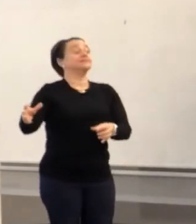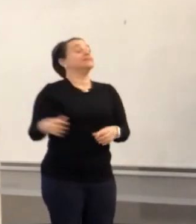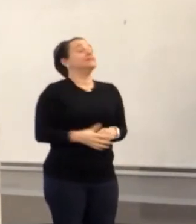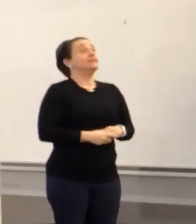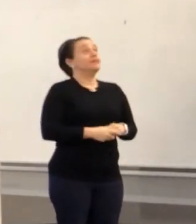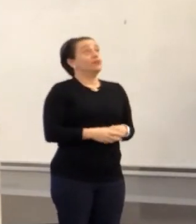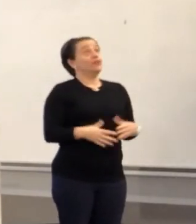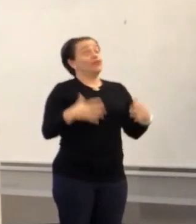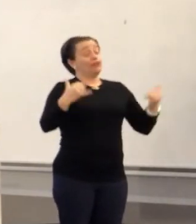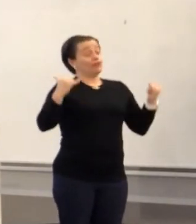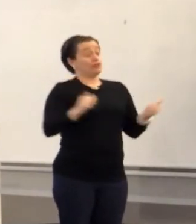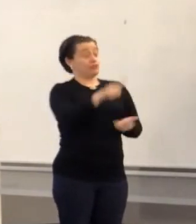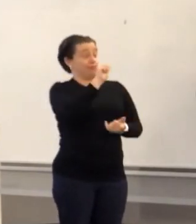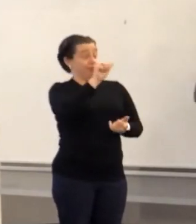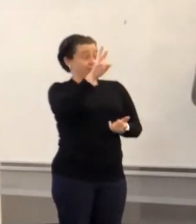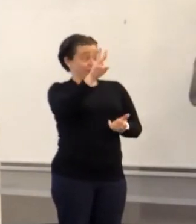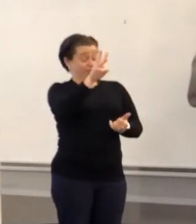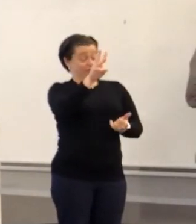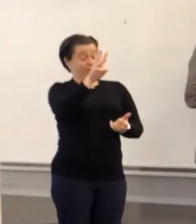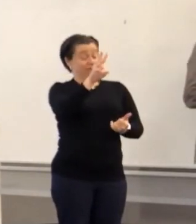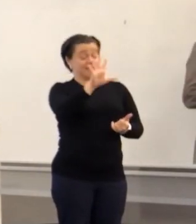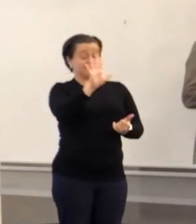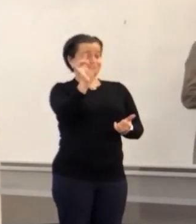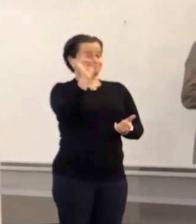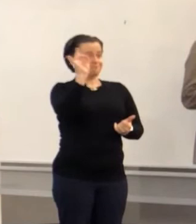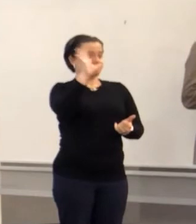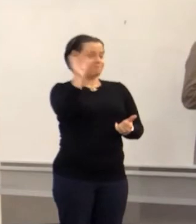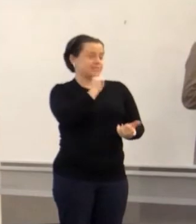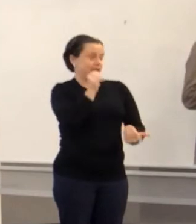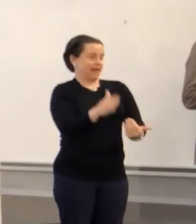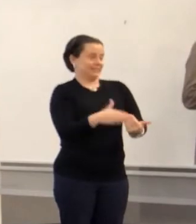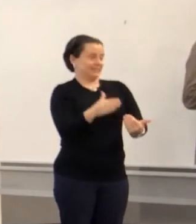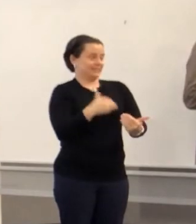of the law is very hard to obtain patent protection